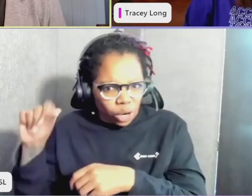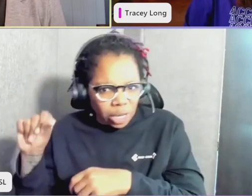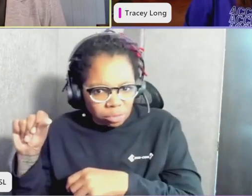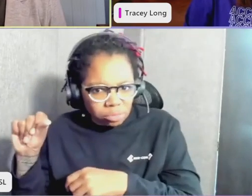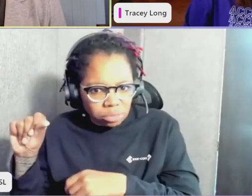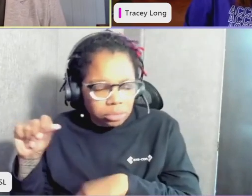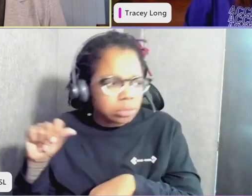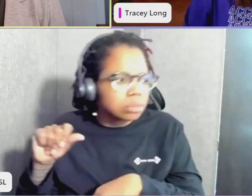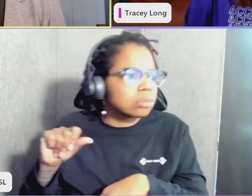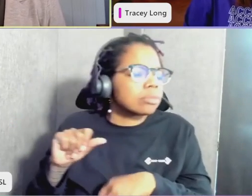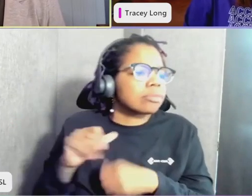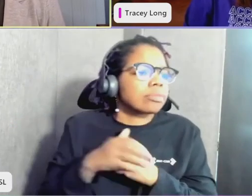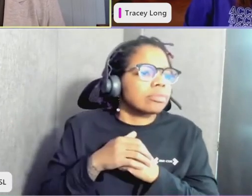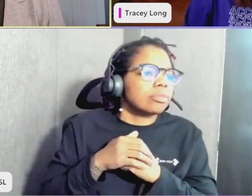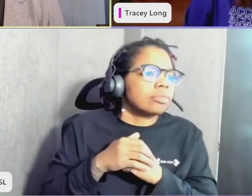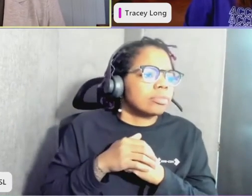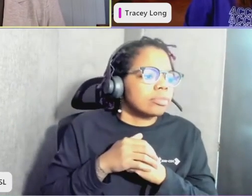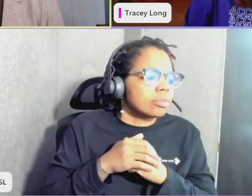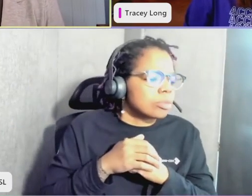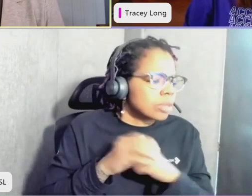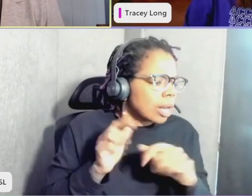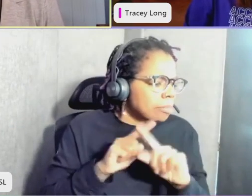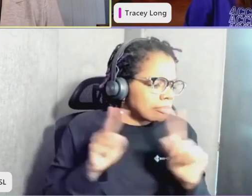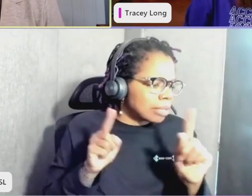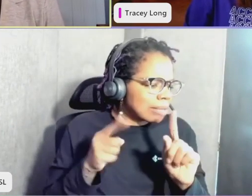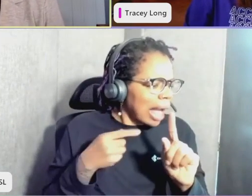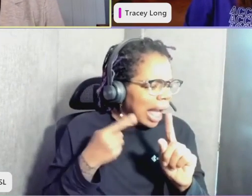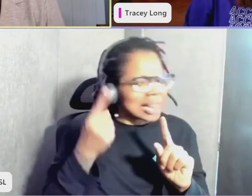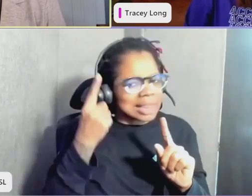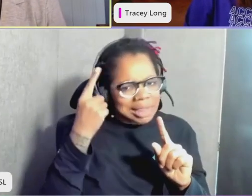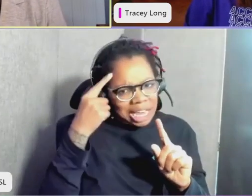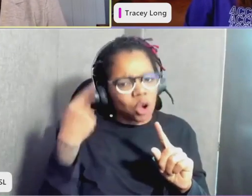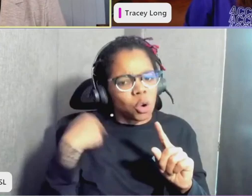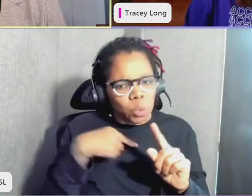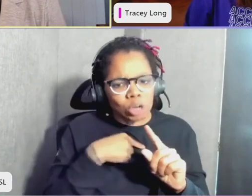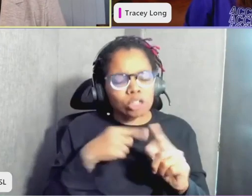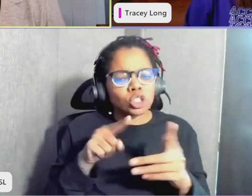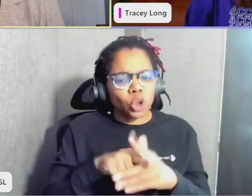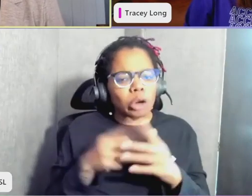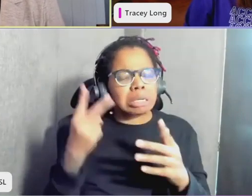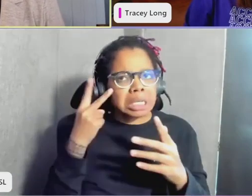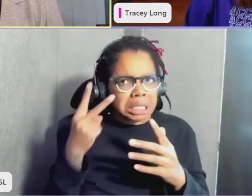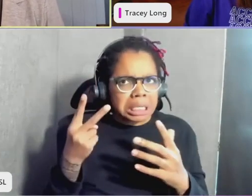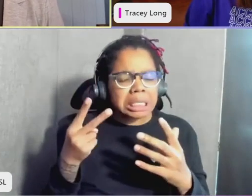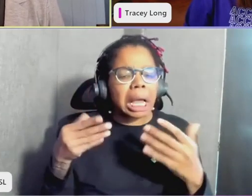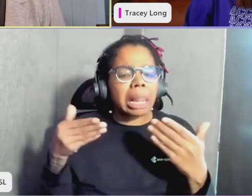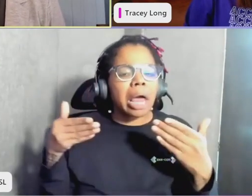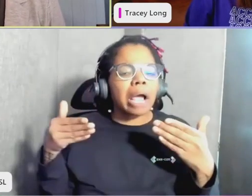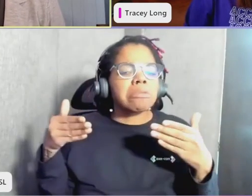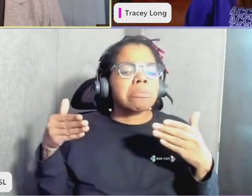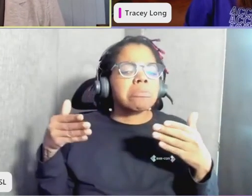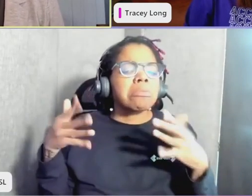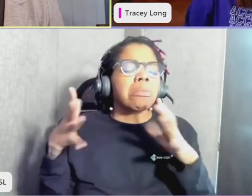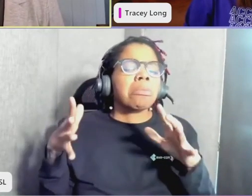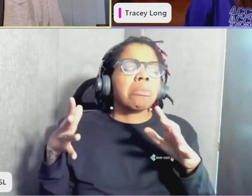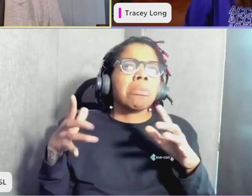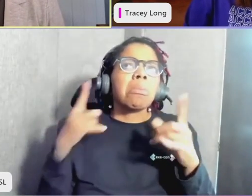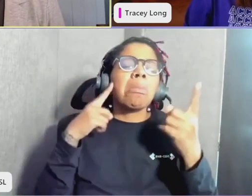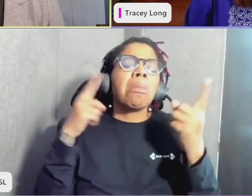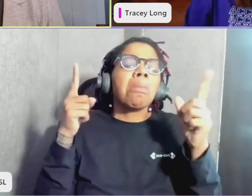everybody in 2000 had been voting on those punch card ballots in California. -- I mean, in Florida. There's